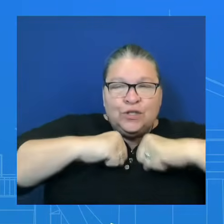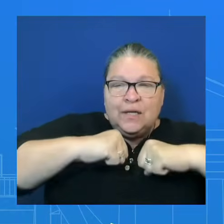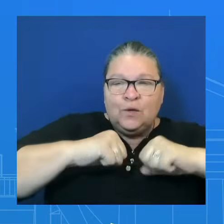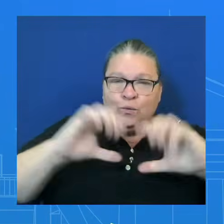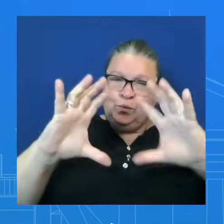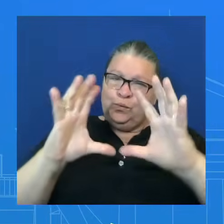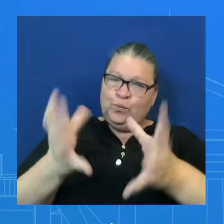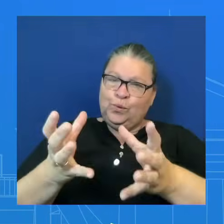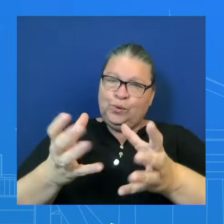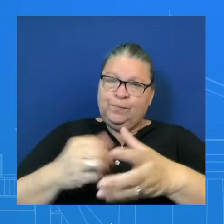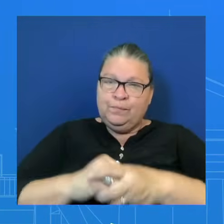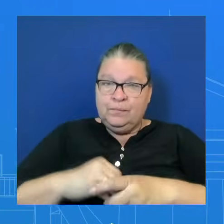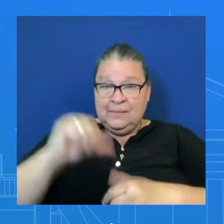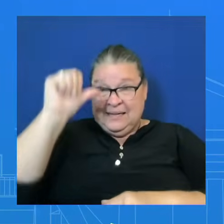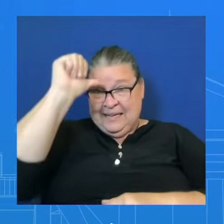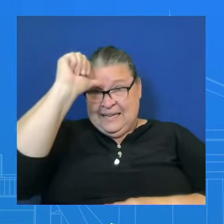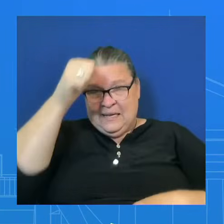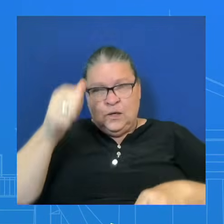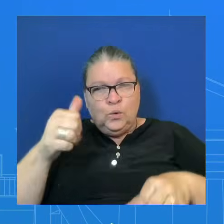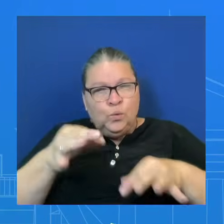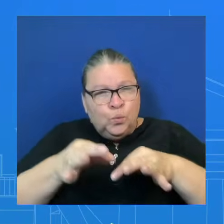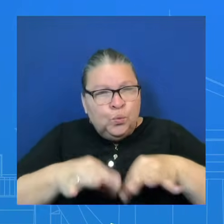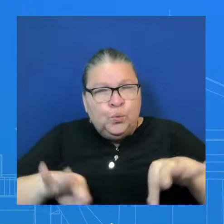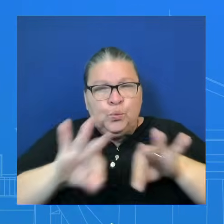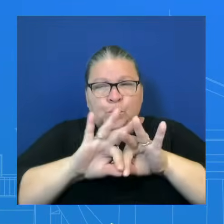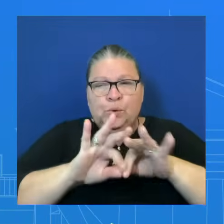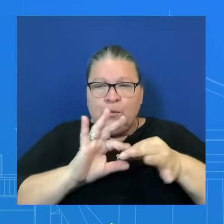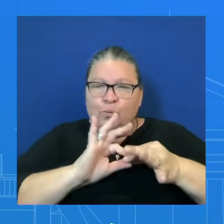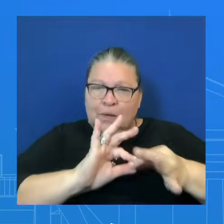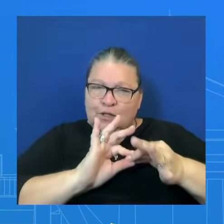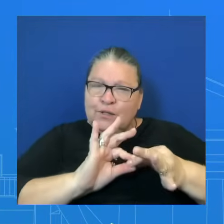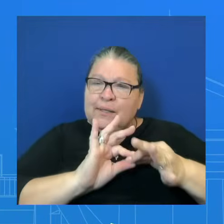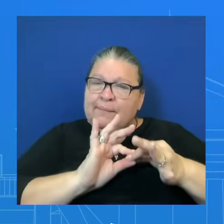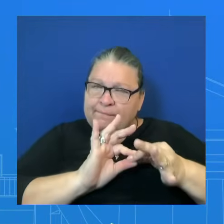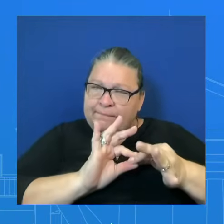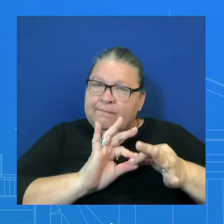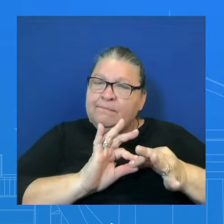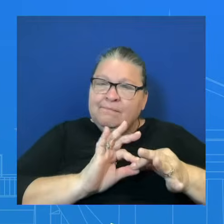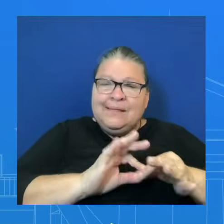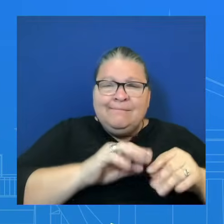but multilaterally on very many levels. And the President is looking forward very much to having